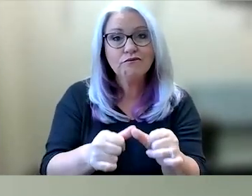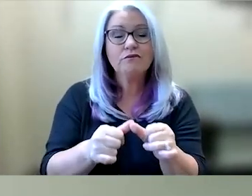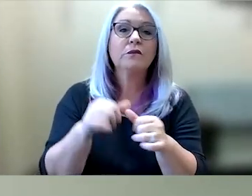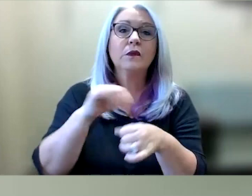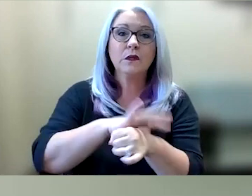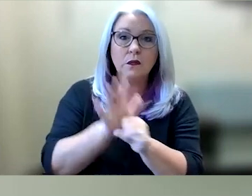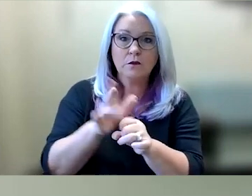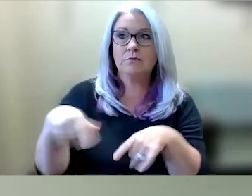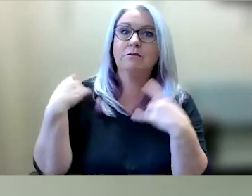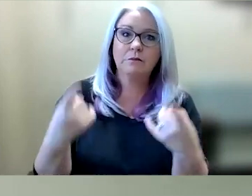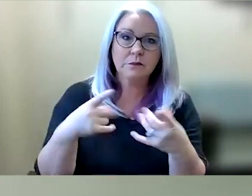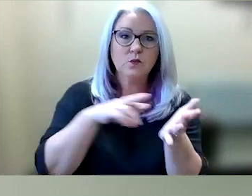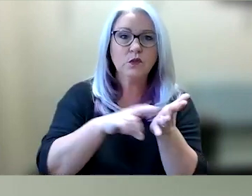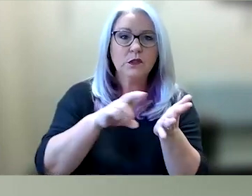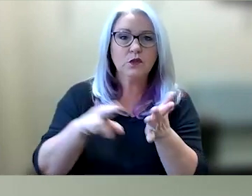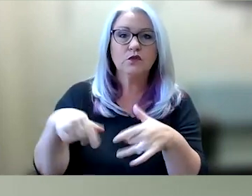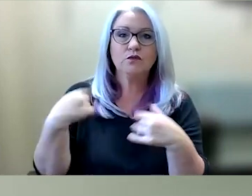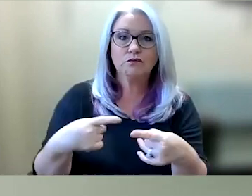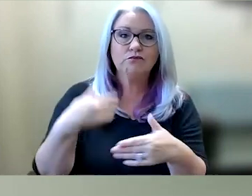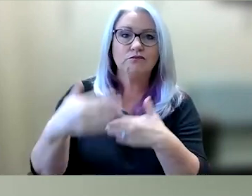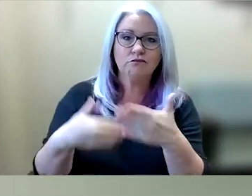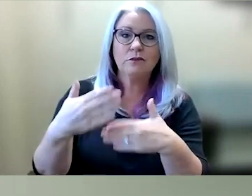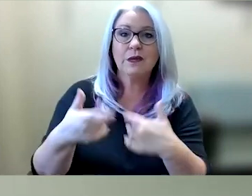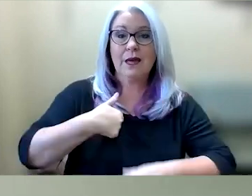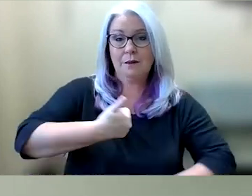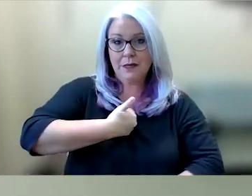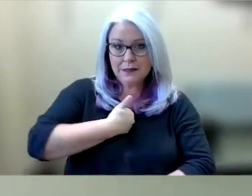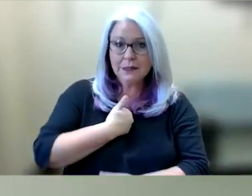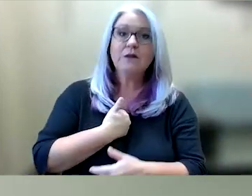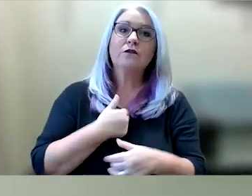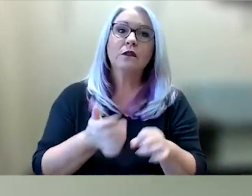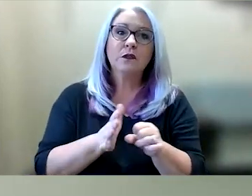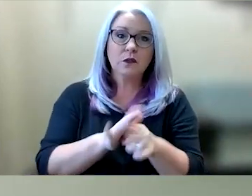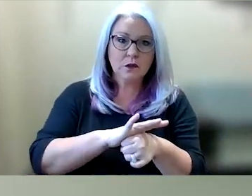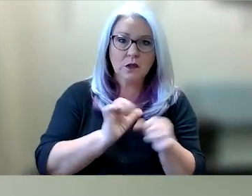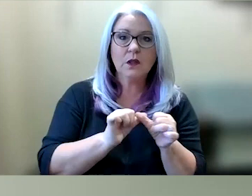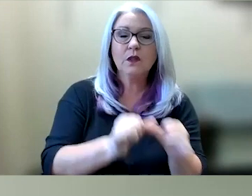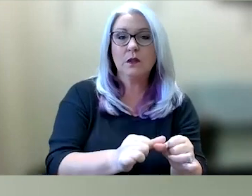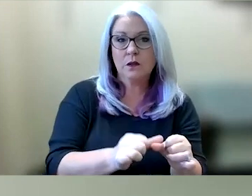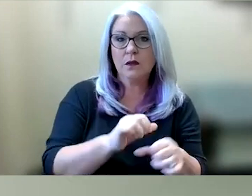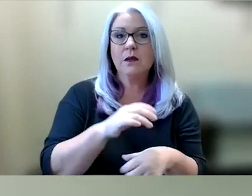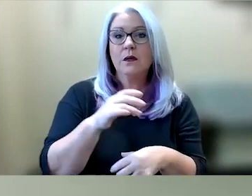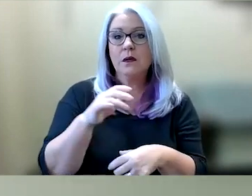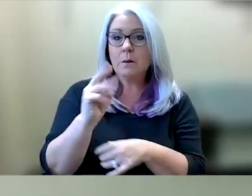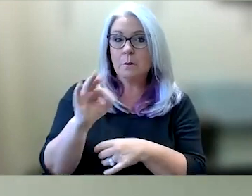And I am a person with long COVID, I got COVID in March of 2020. And I've continued to